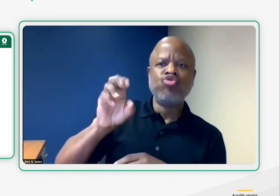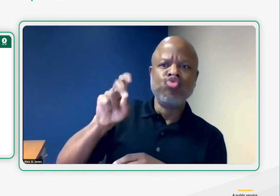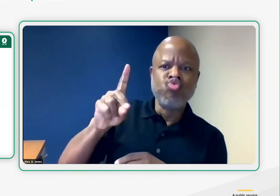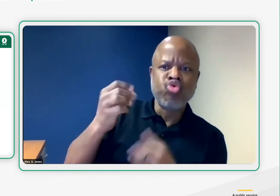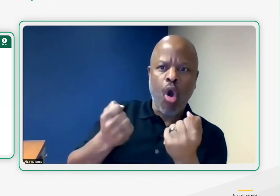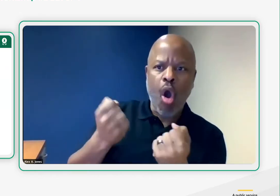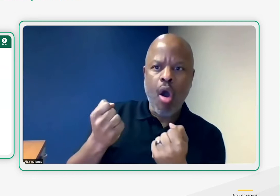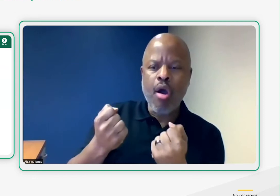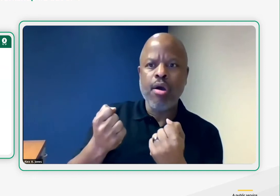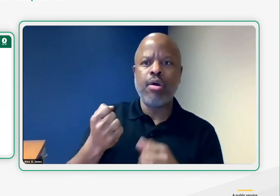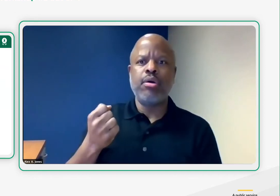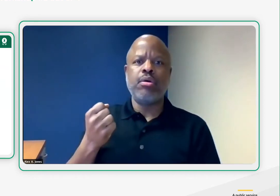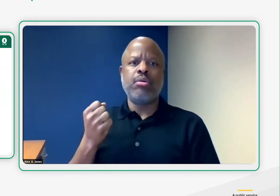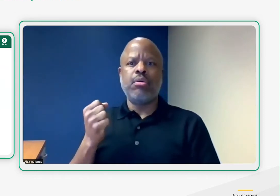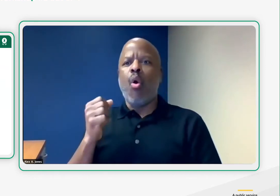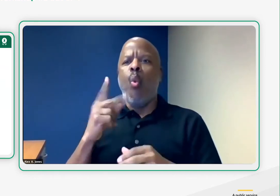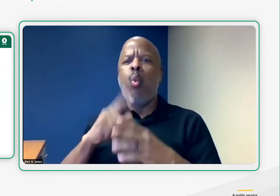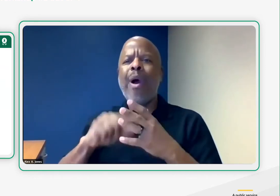compared to a used car,